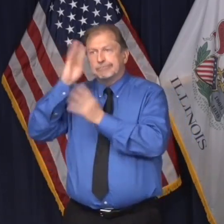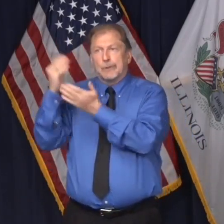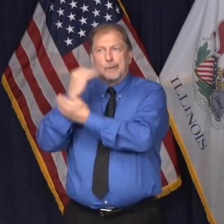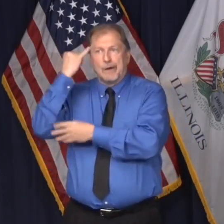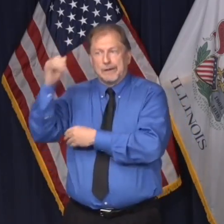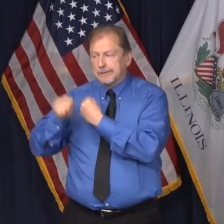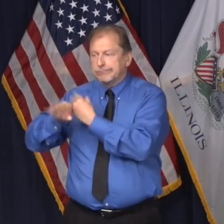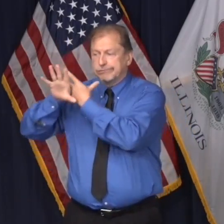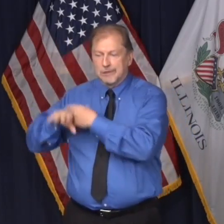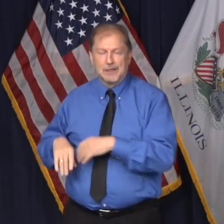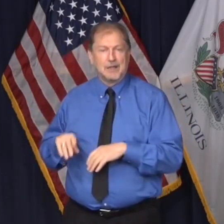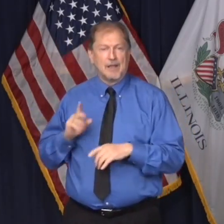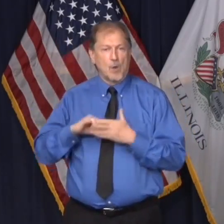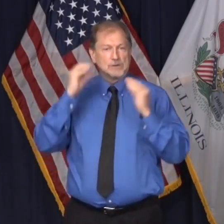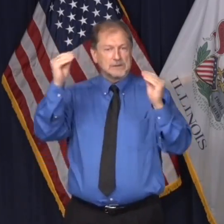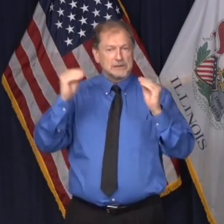ROLES AT MEAL DISTRIBUTORS, TECH